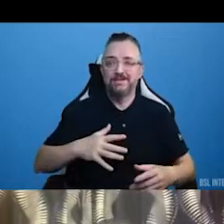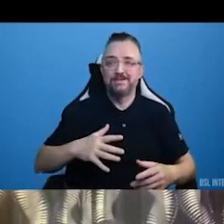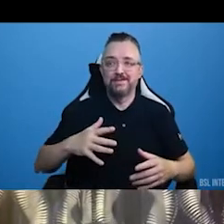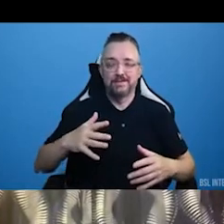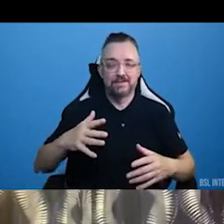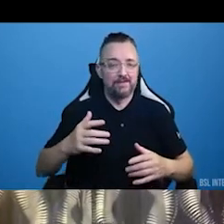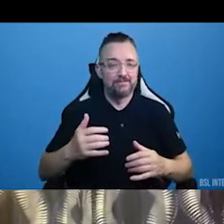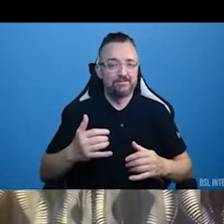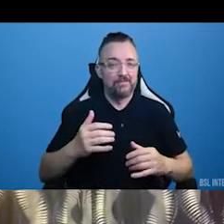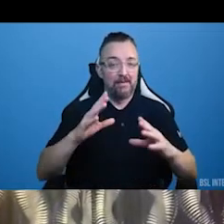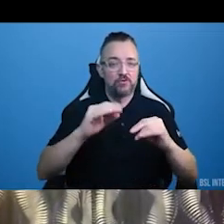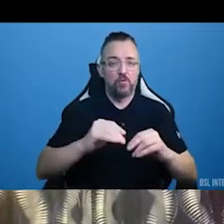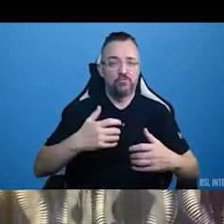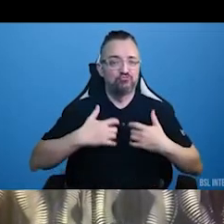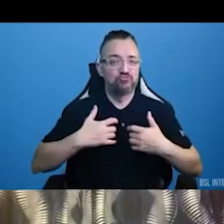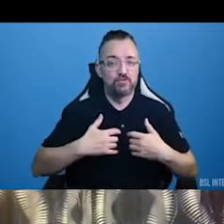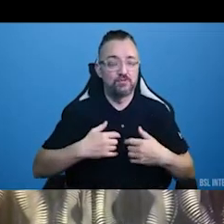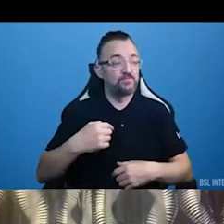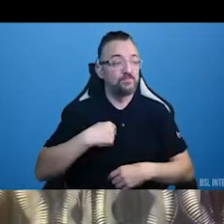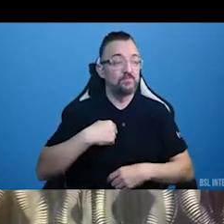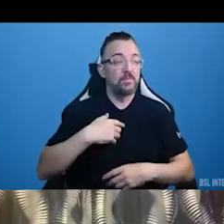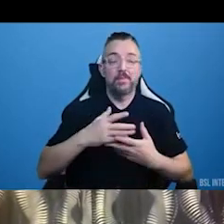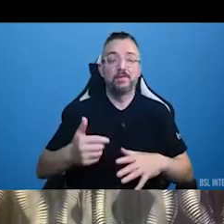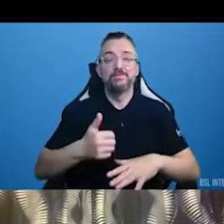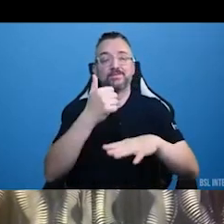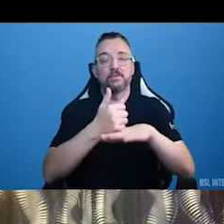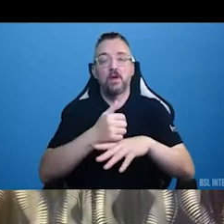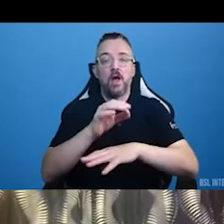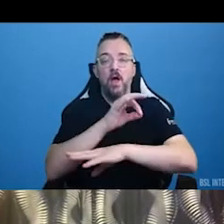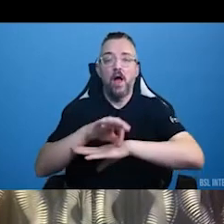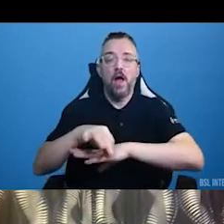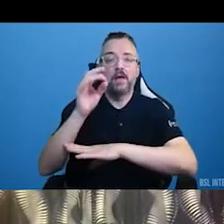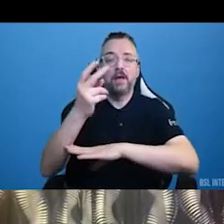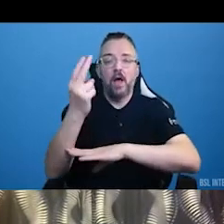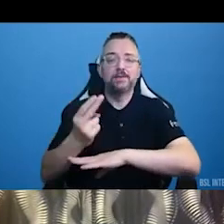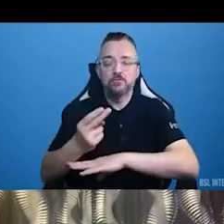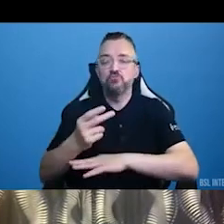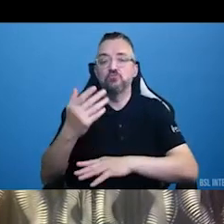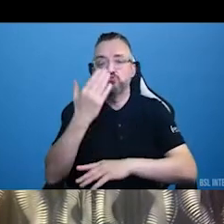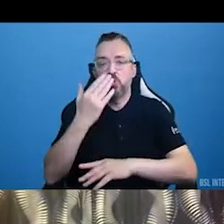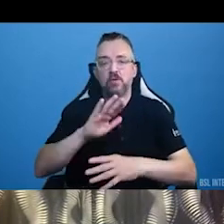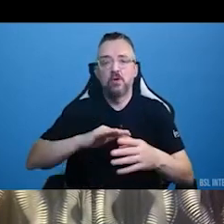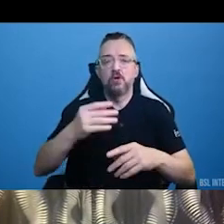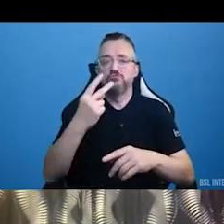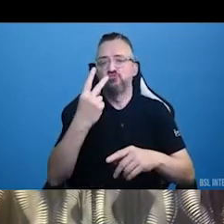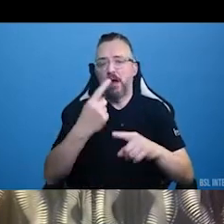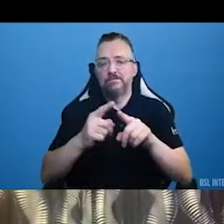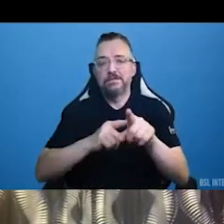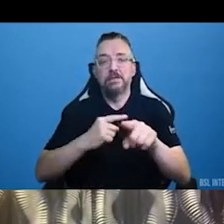So I unintentionally founded an architecture school two and a half years ago, basically in responding to the failure demands inspired by a system